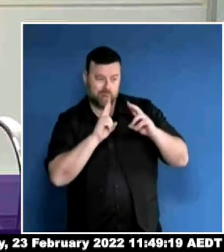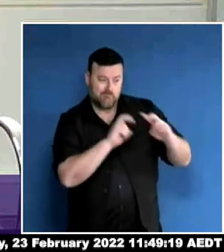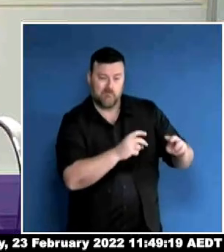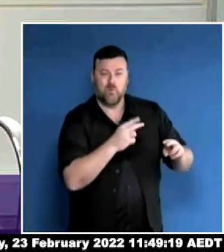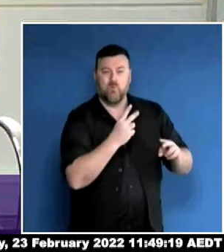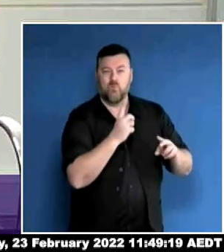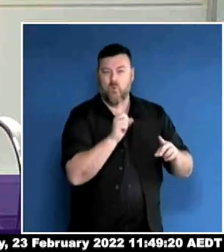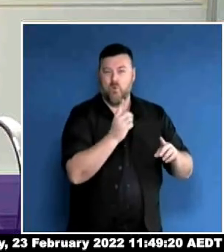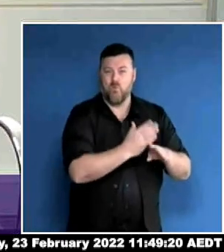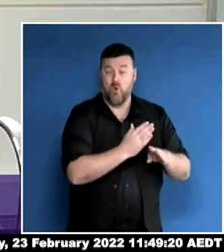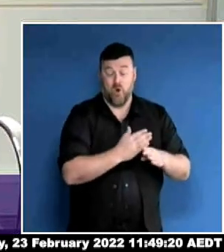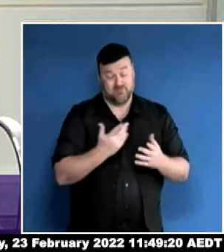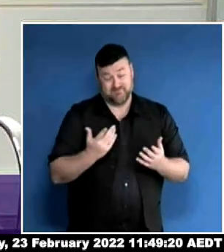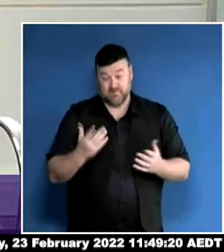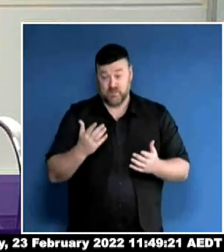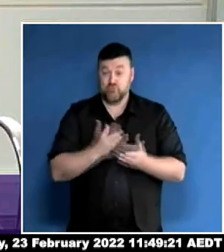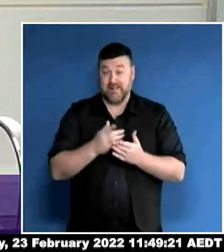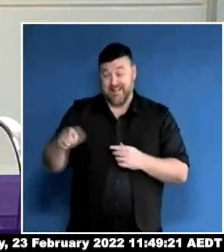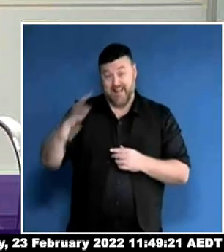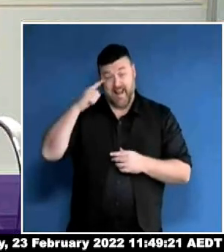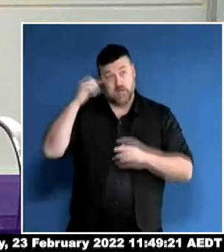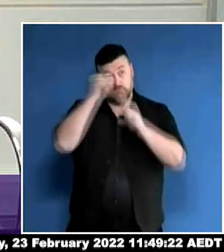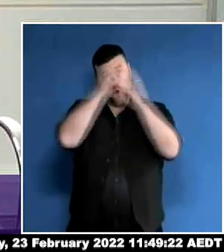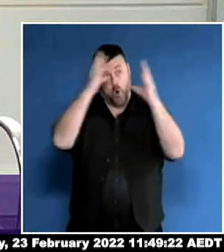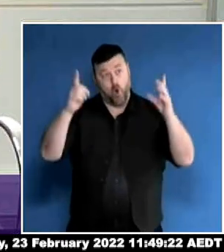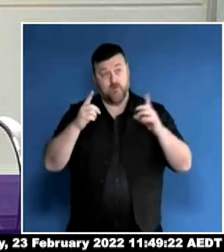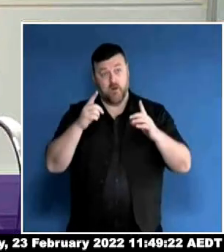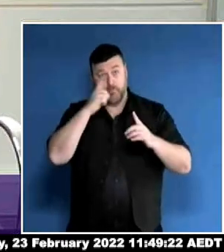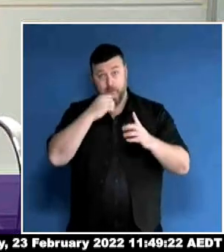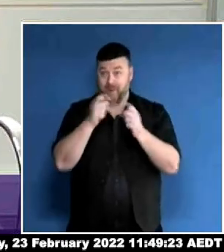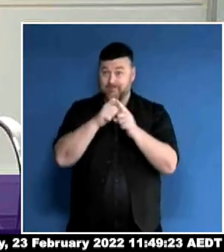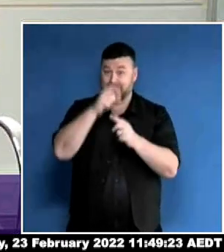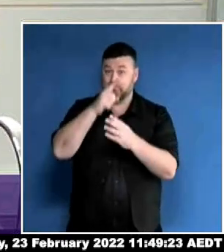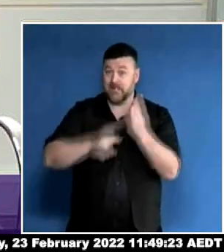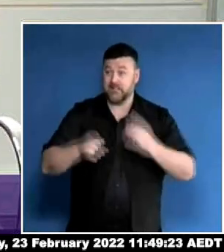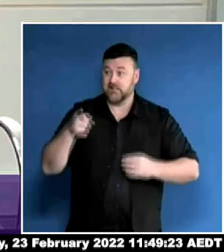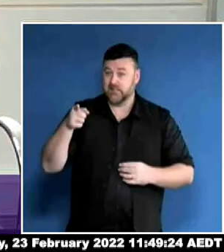That - disabled people, we are just regular people who have all sorts of wide ambitions